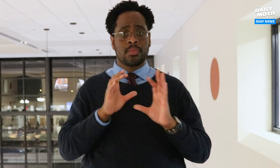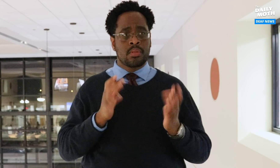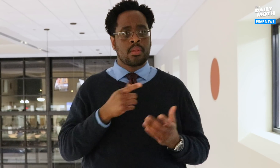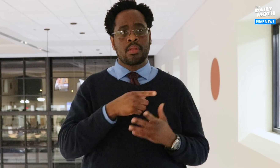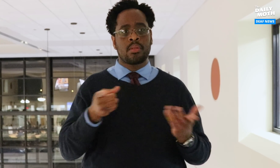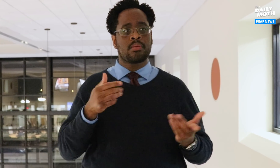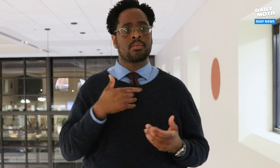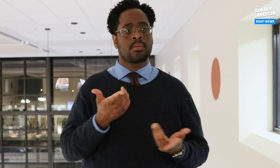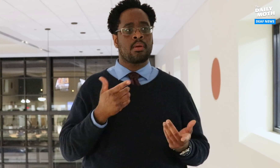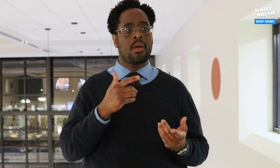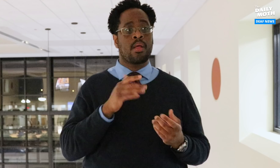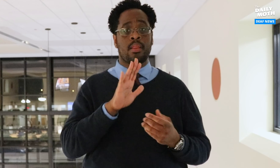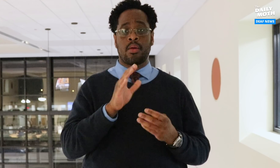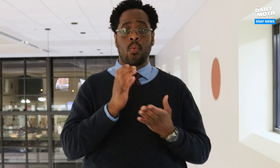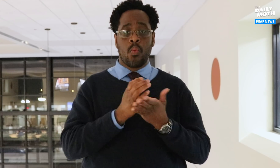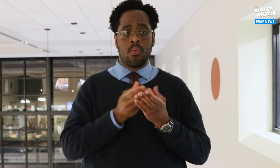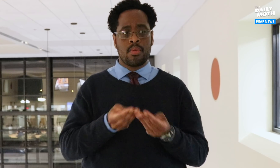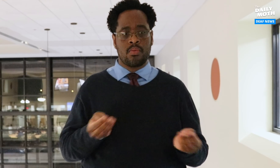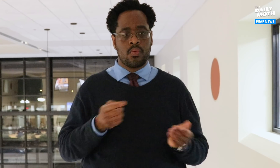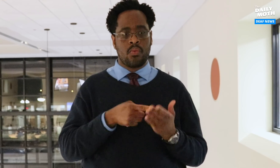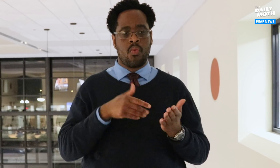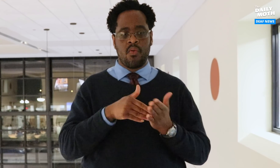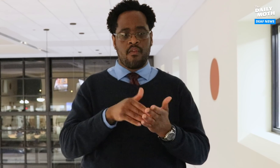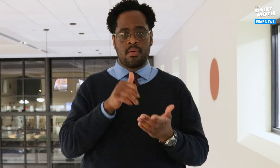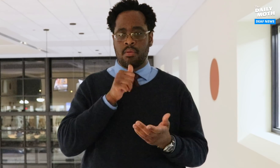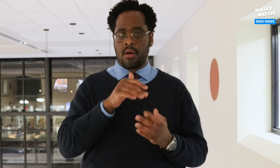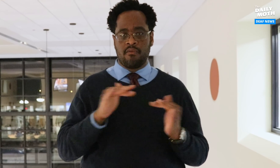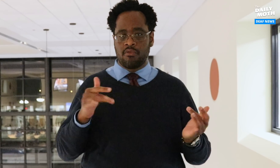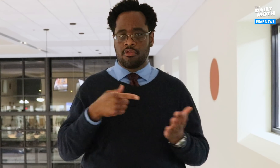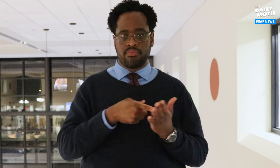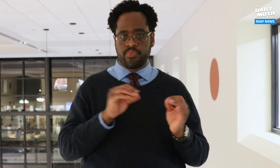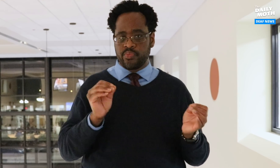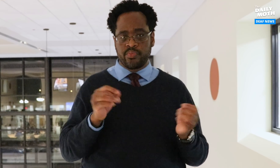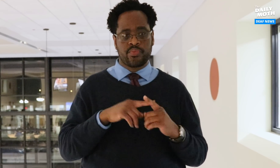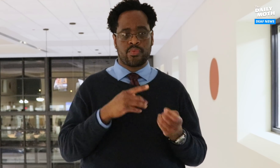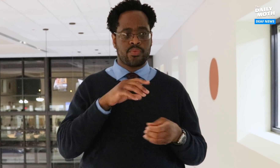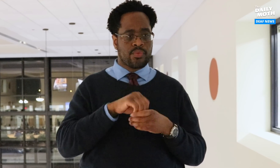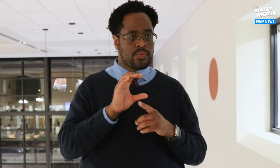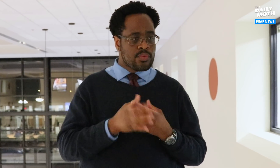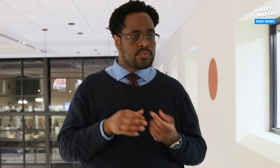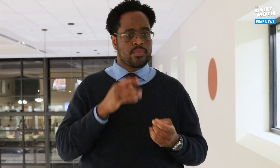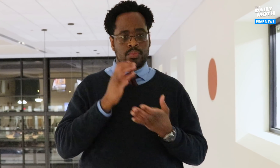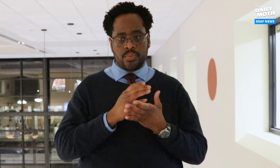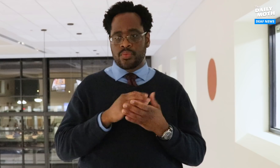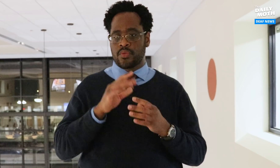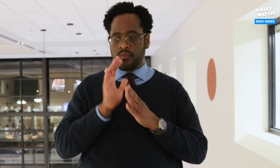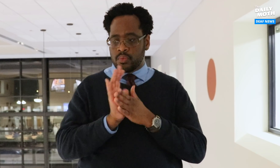or interpreting classes - their course material is often not diverse. There is no or very little mention of cultures,